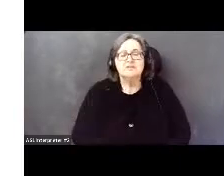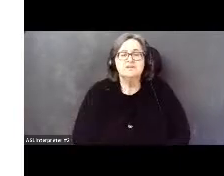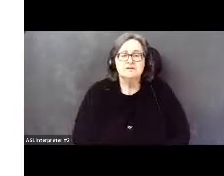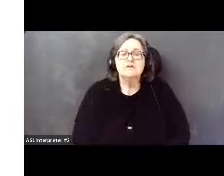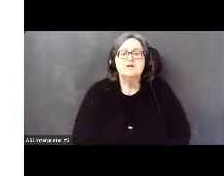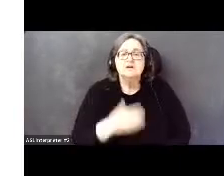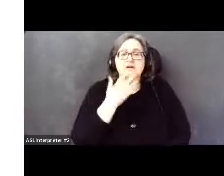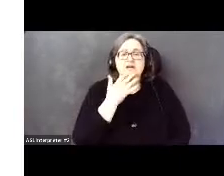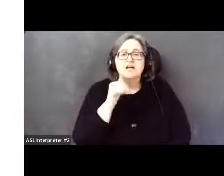have partnered with the University